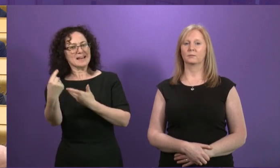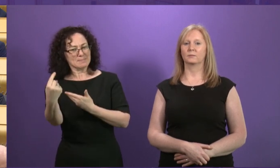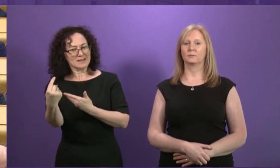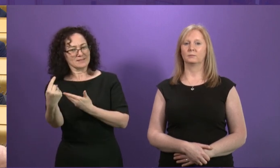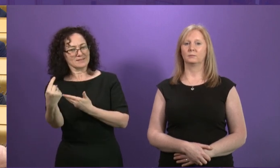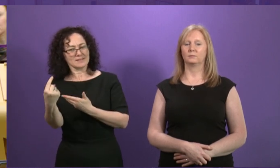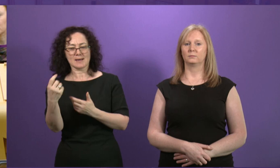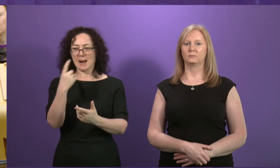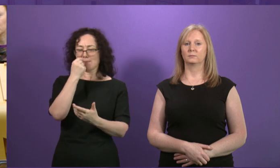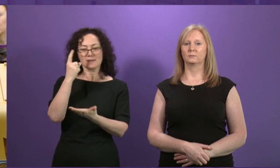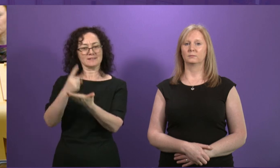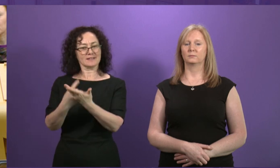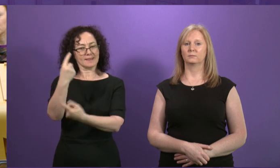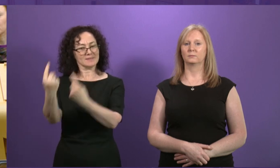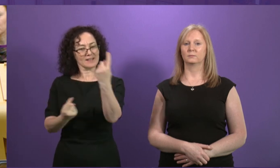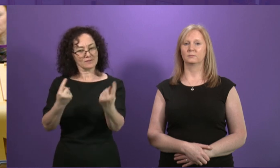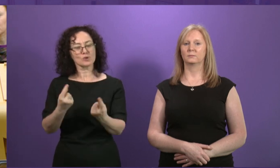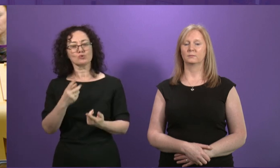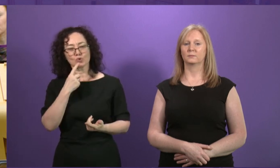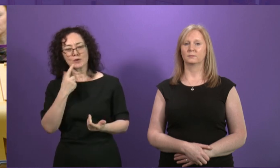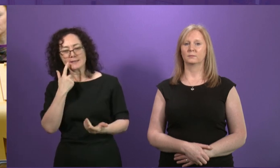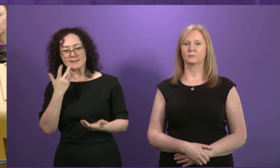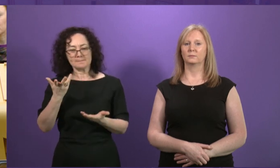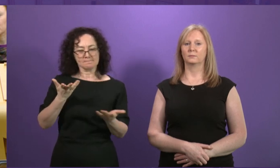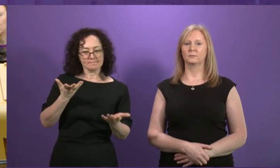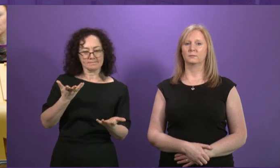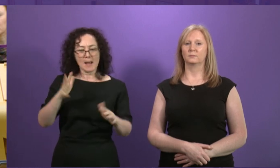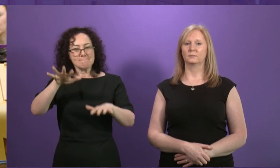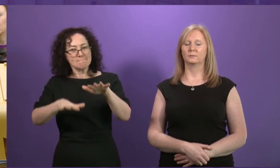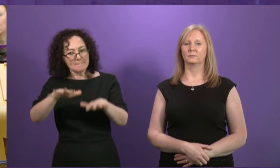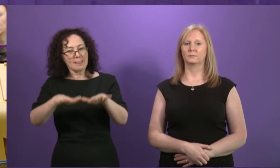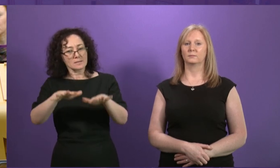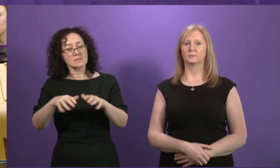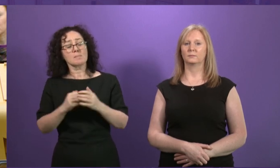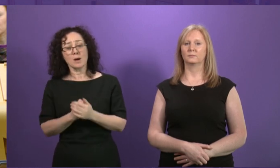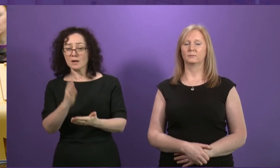It is important that we get the balance right, and paramount importance has to be attached